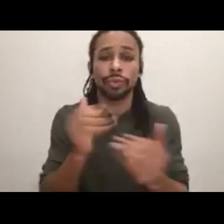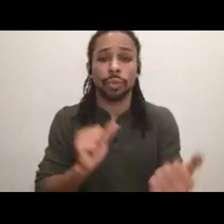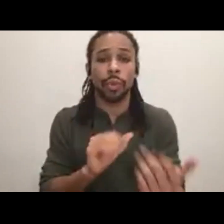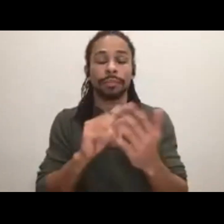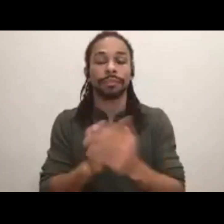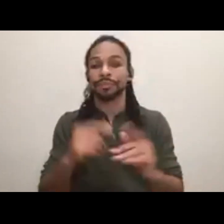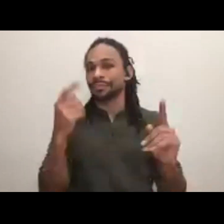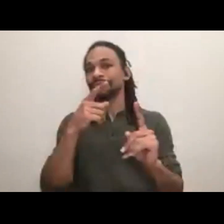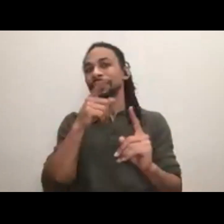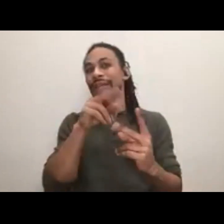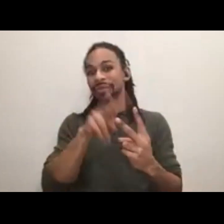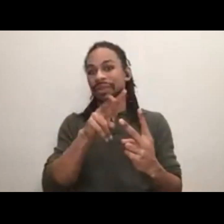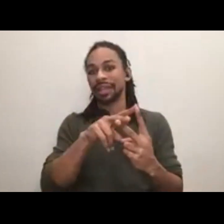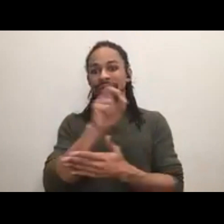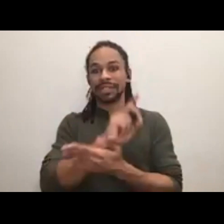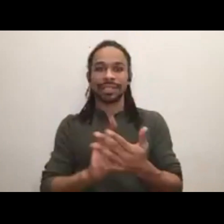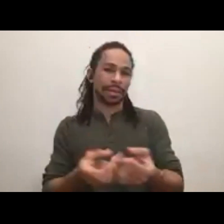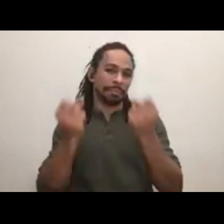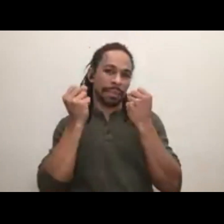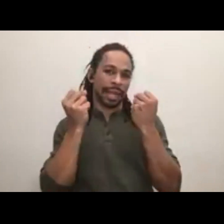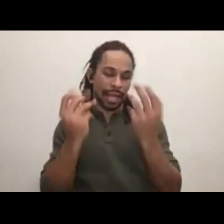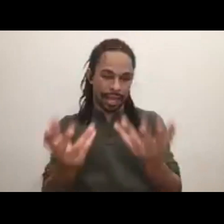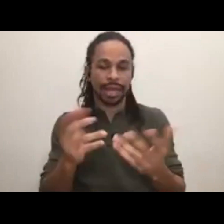have been held across New York City and nationally at institutions